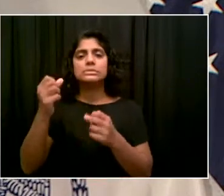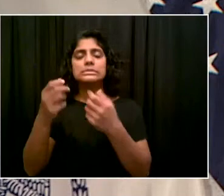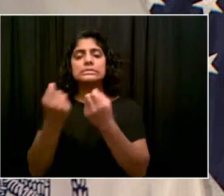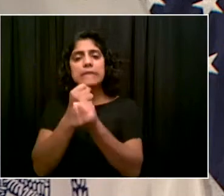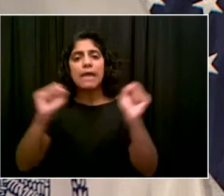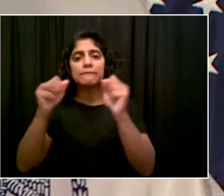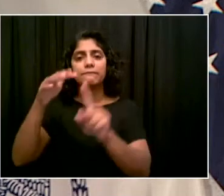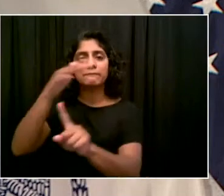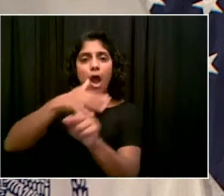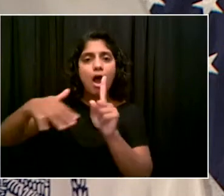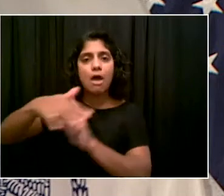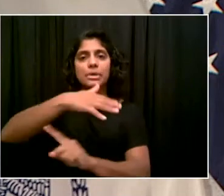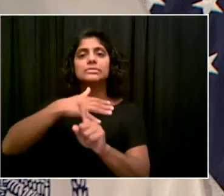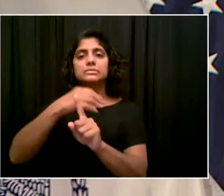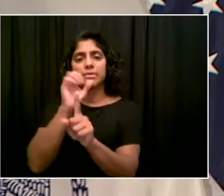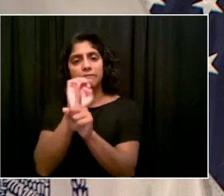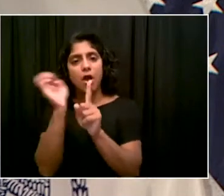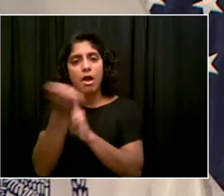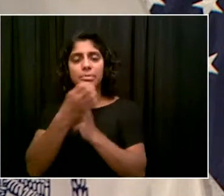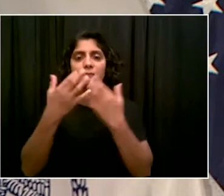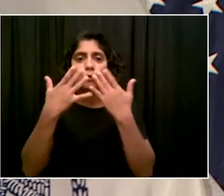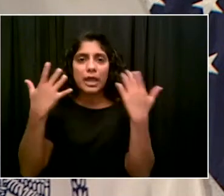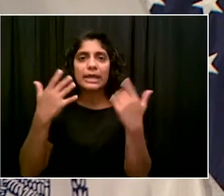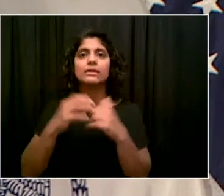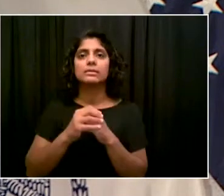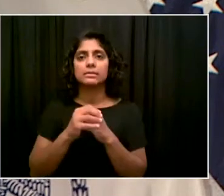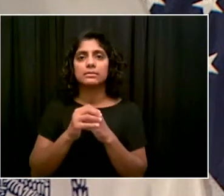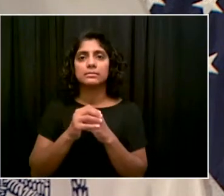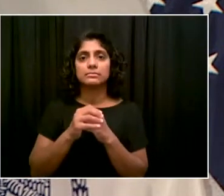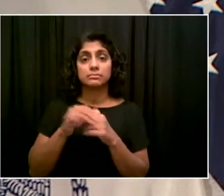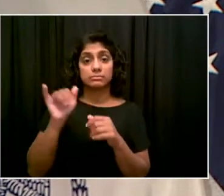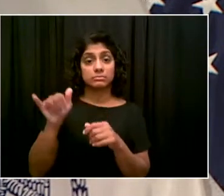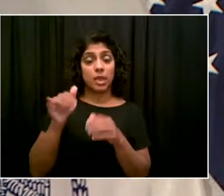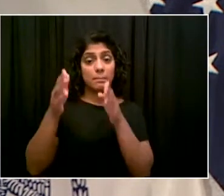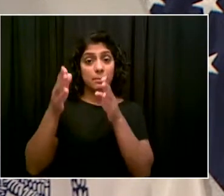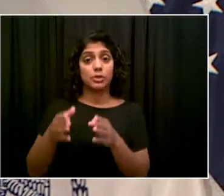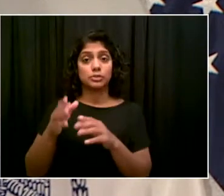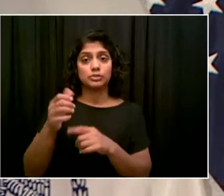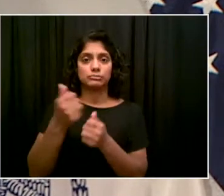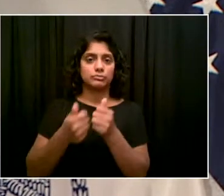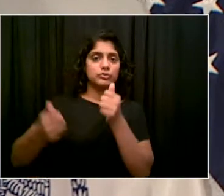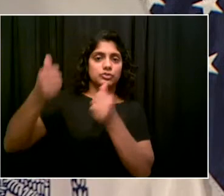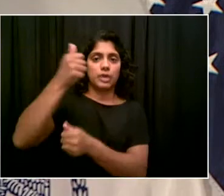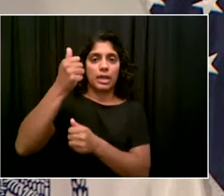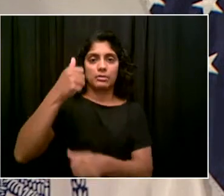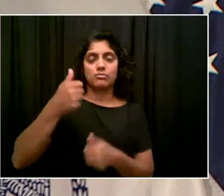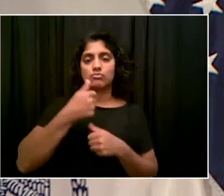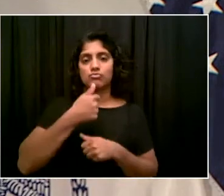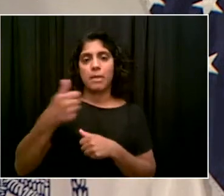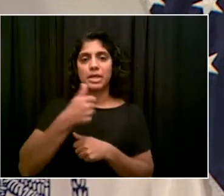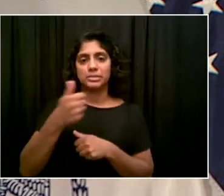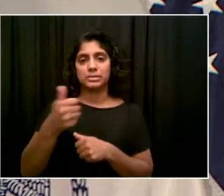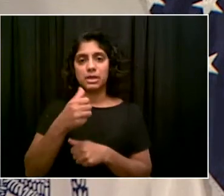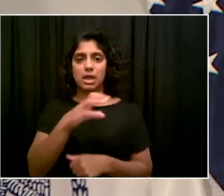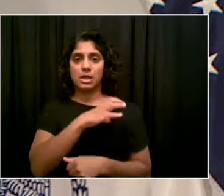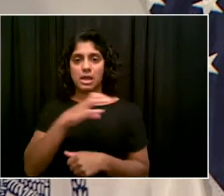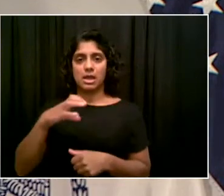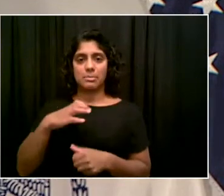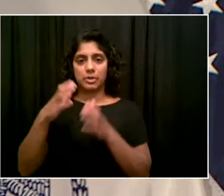MANY NIGEHORBHOODS IN THE VEIN OF ENVIRONMENTAL RACISM. HISOI VCE RINGS TRUE ON THESE ISSUES. THE CHAIR OF THE